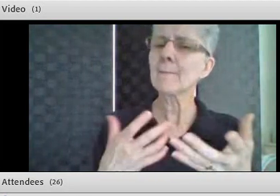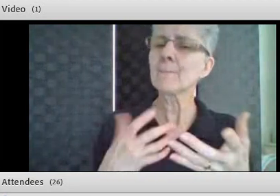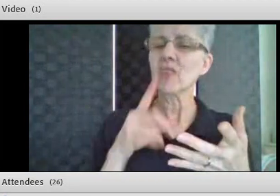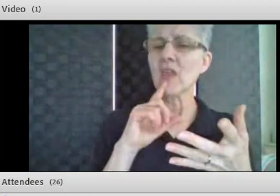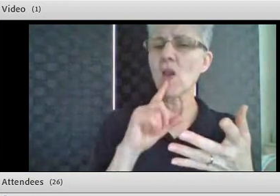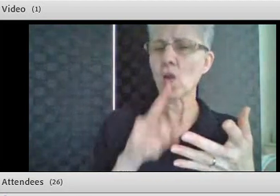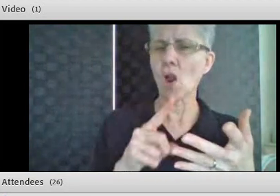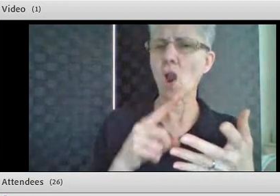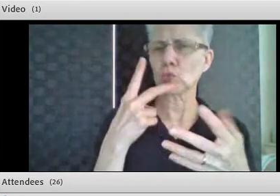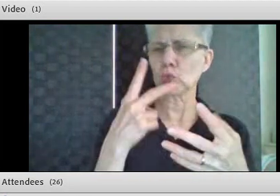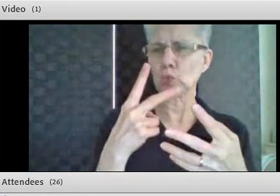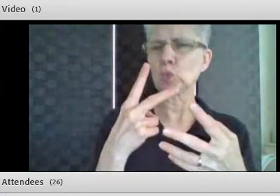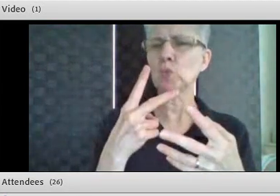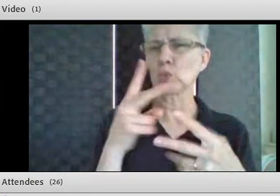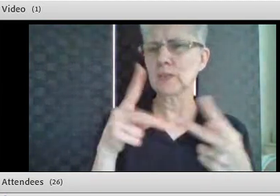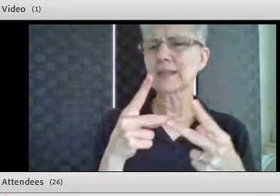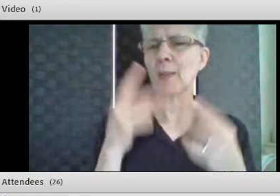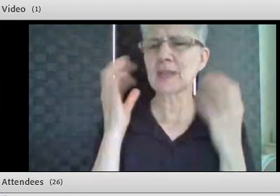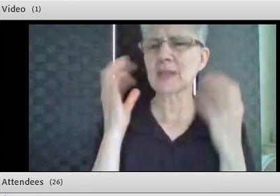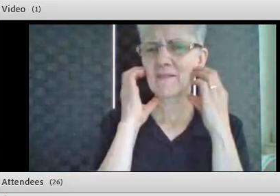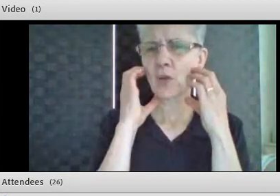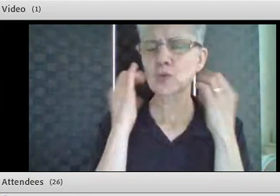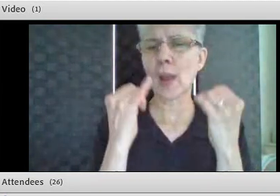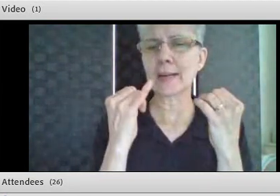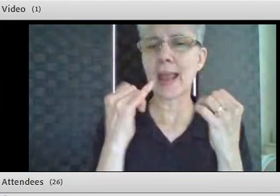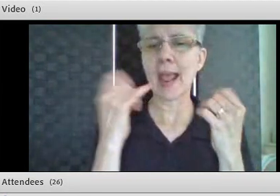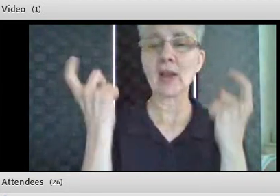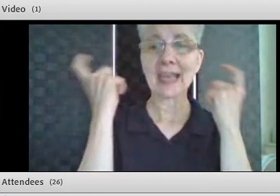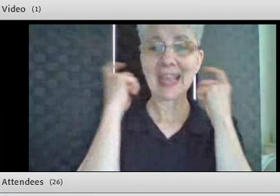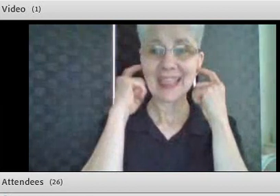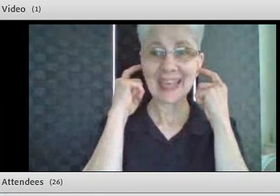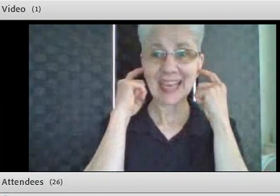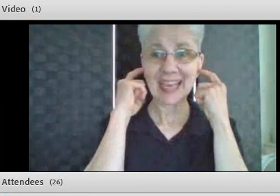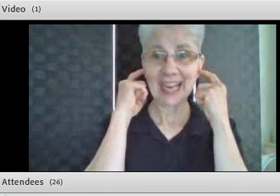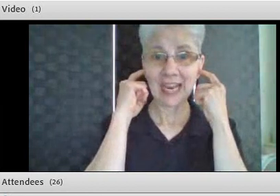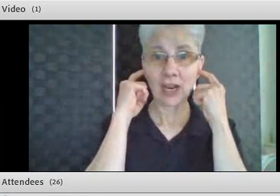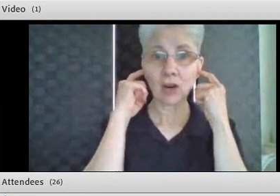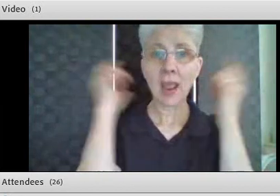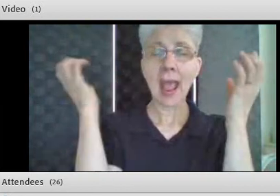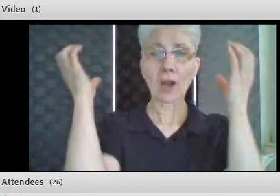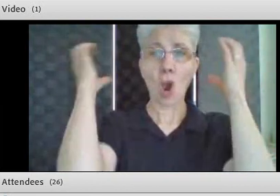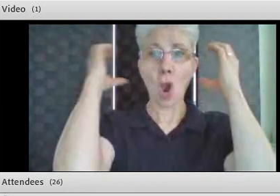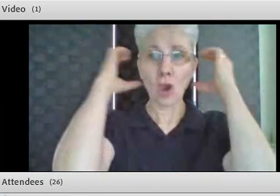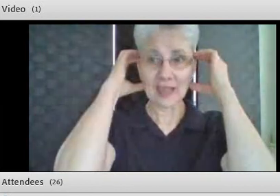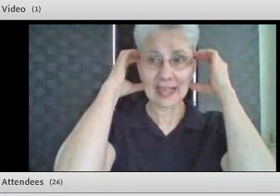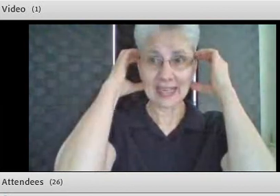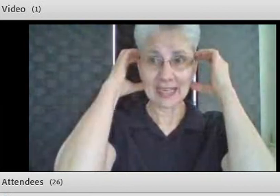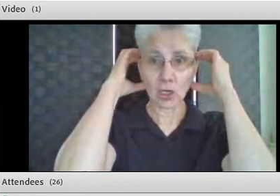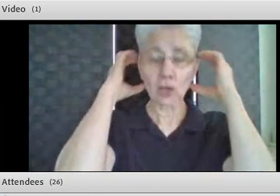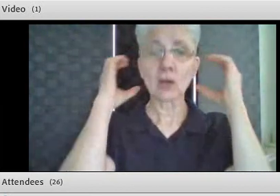there were some questions about -- And I'm actually going to go way back here and check out those headphones because we did have some questions I wanted to address.